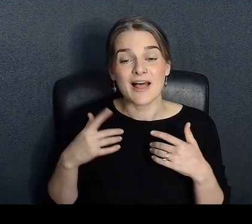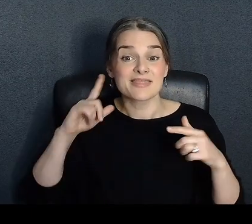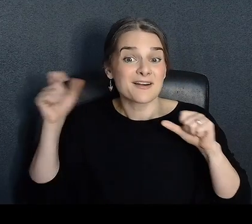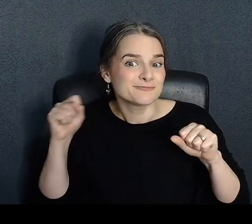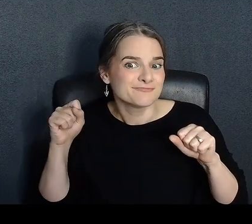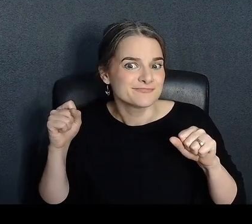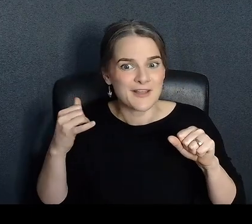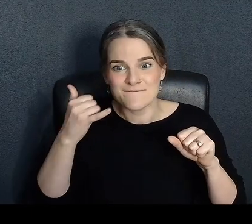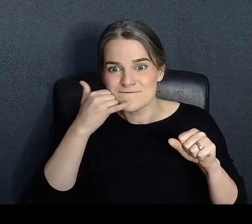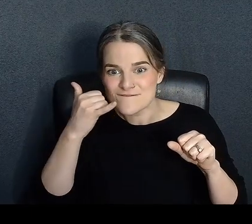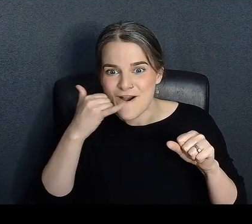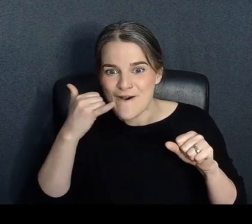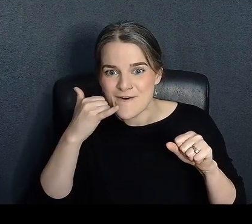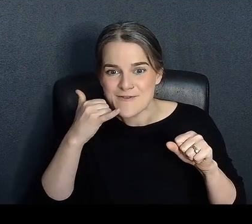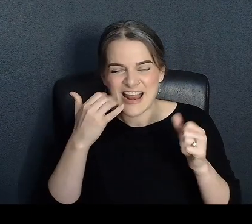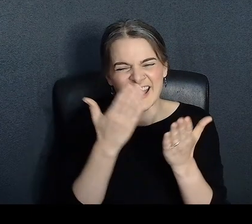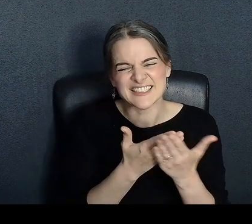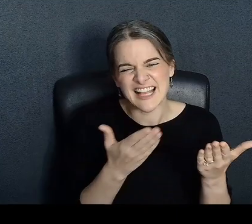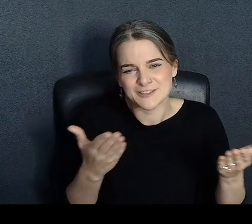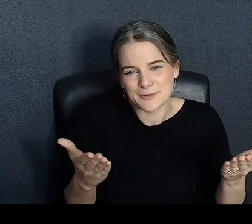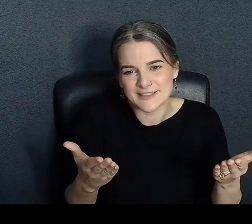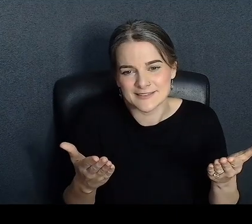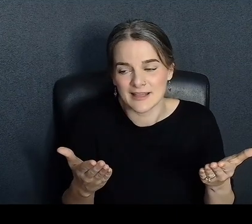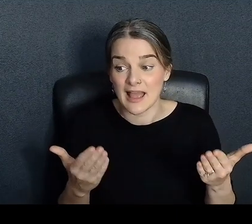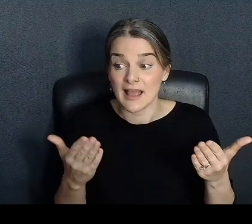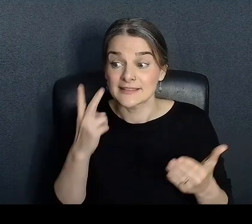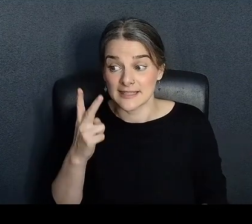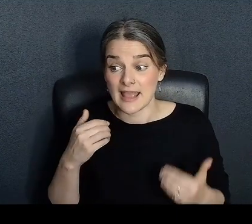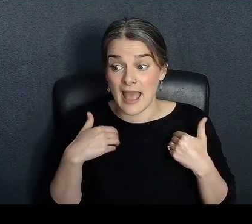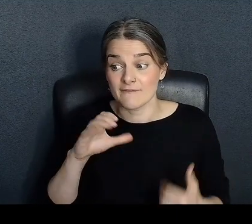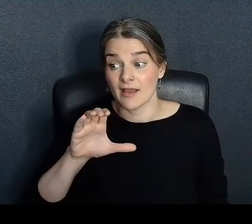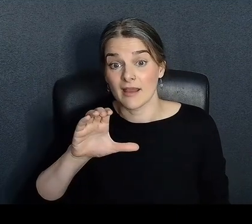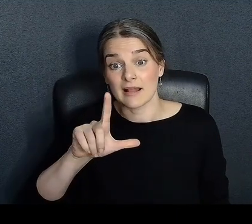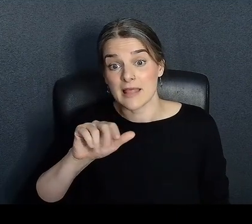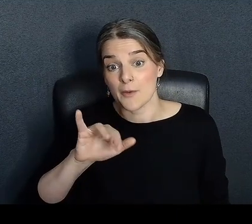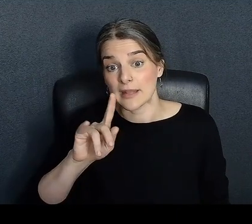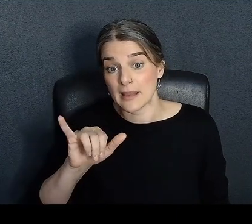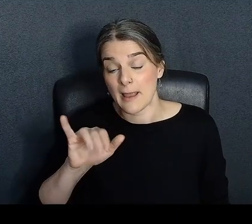You'll see here that we have the Clarity BT 914 on the left.